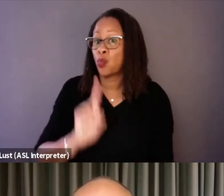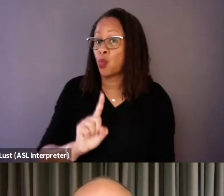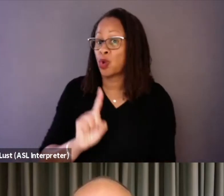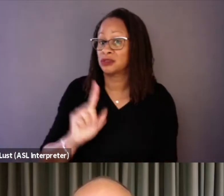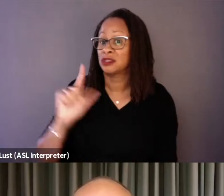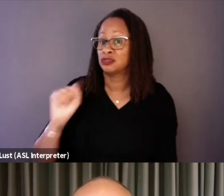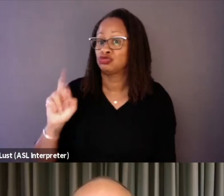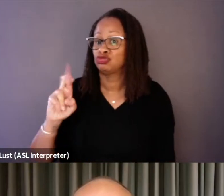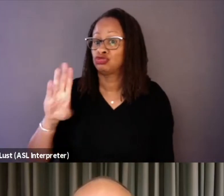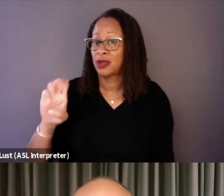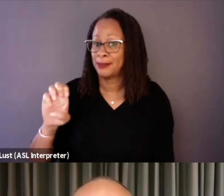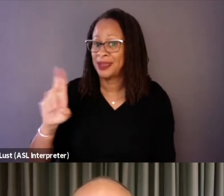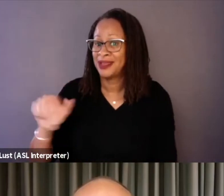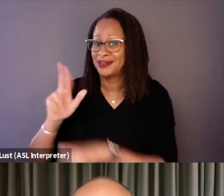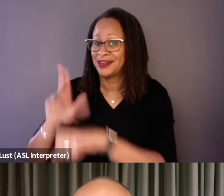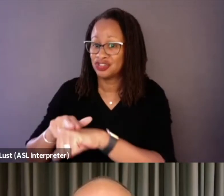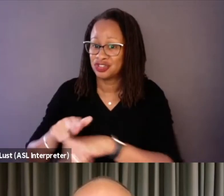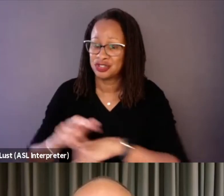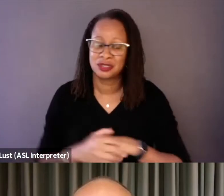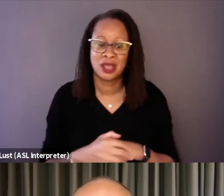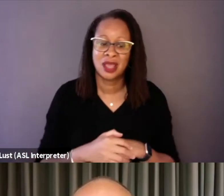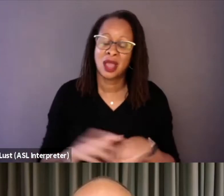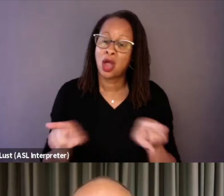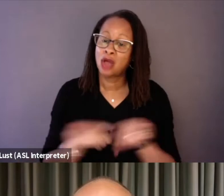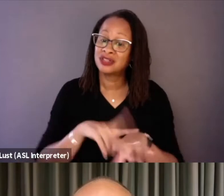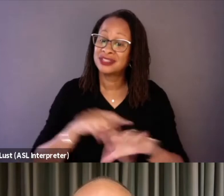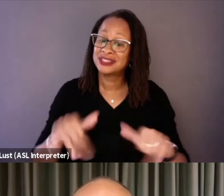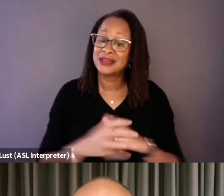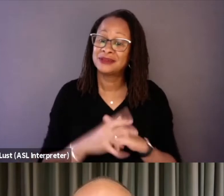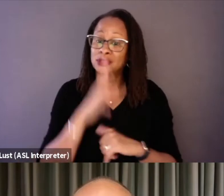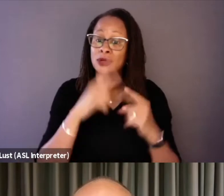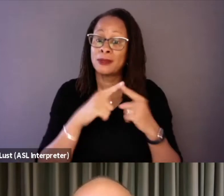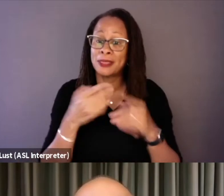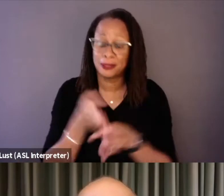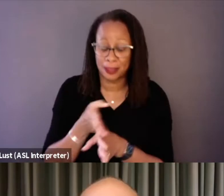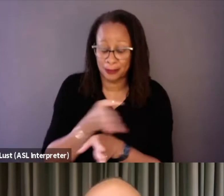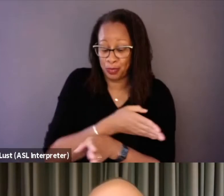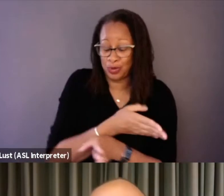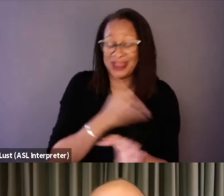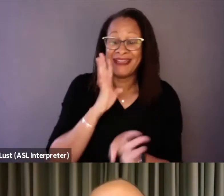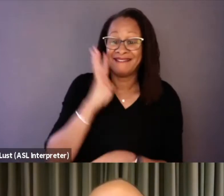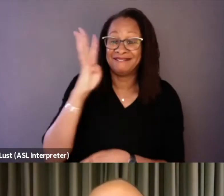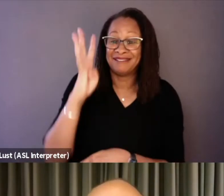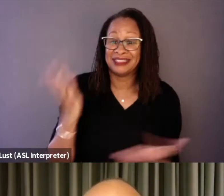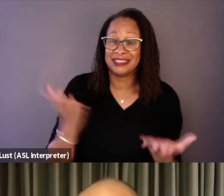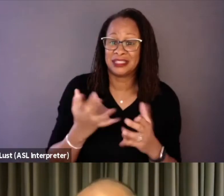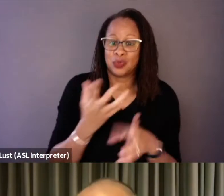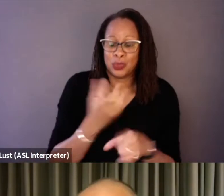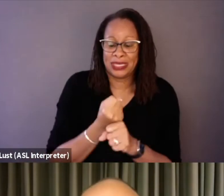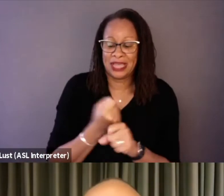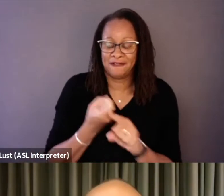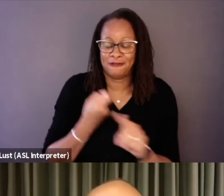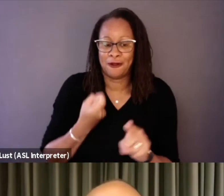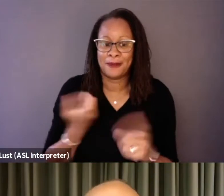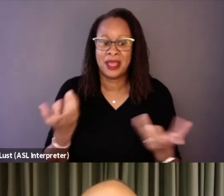with that he really spoken about the pre invented existence we kind of get from this the way the racism